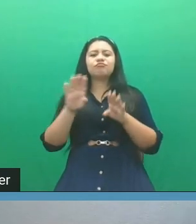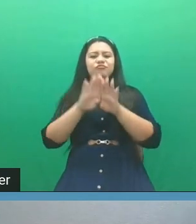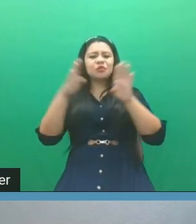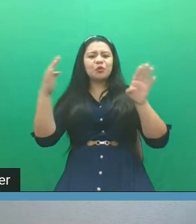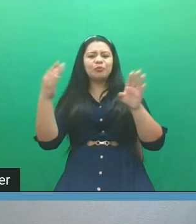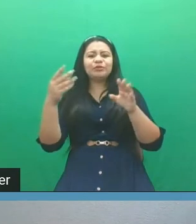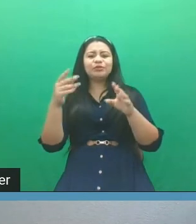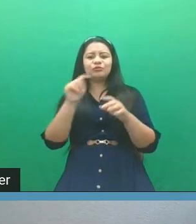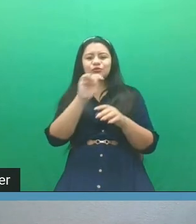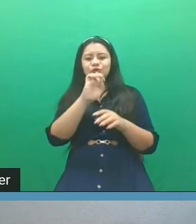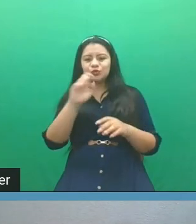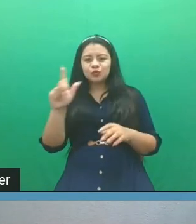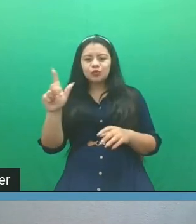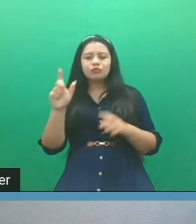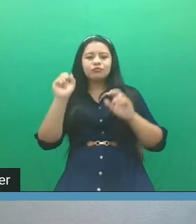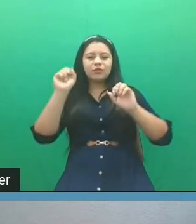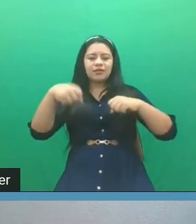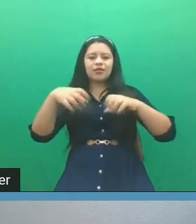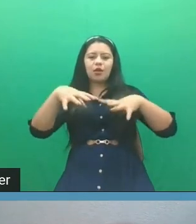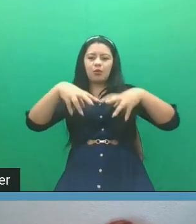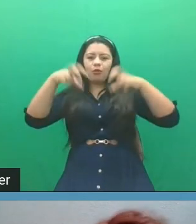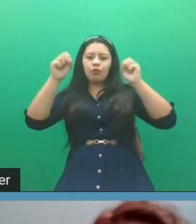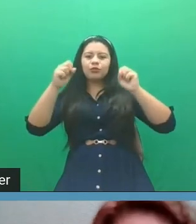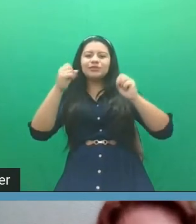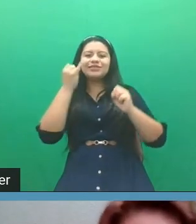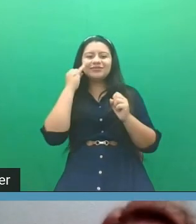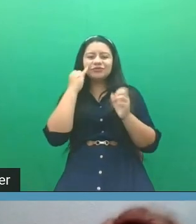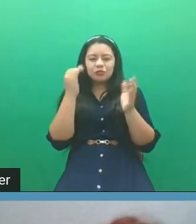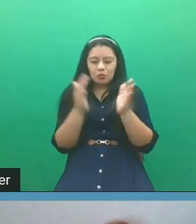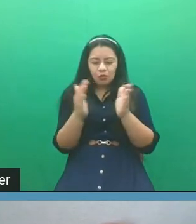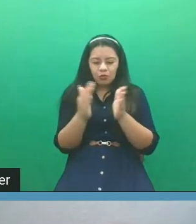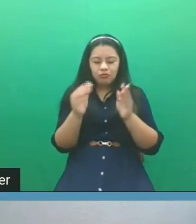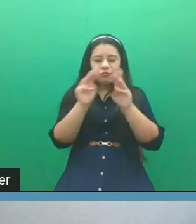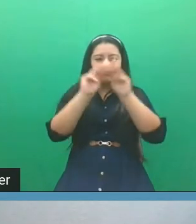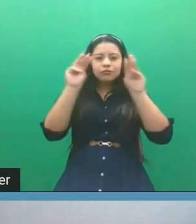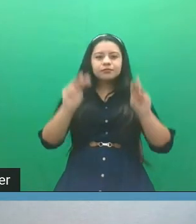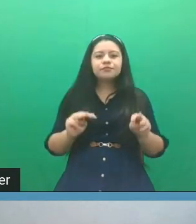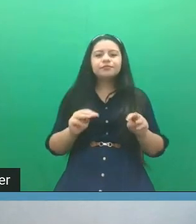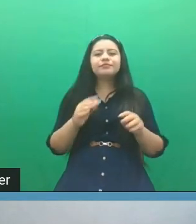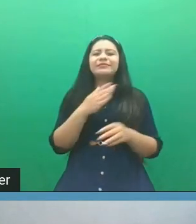be hosted as well. And if you're a small museum especially, please reach out. We're happy to work